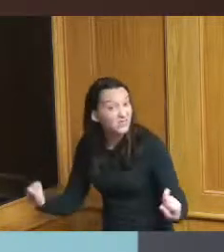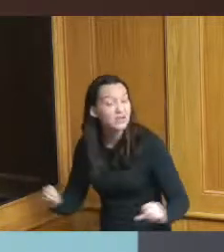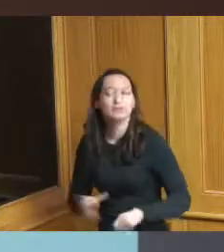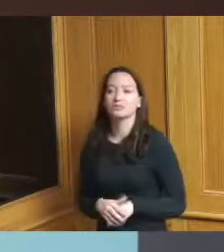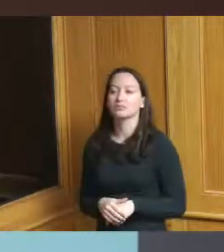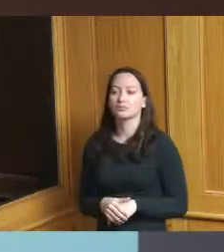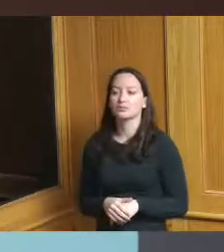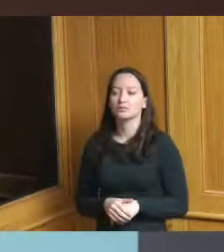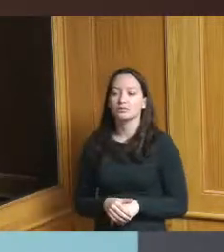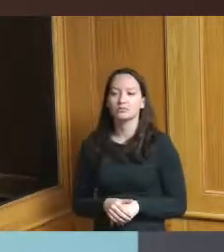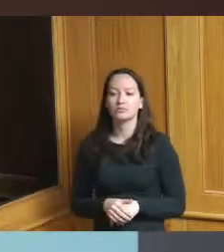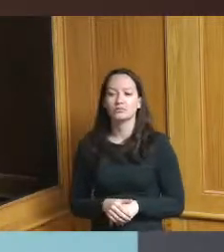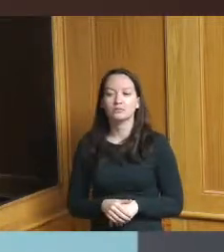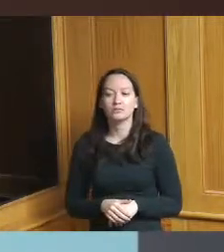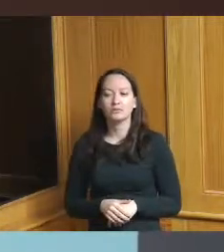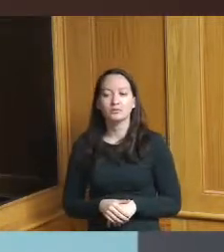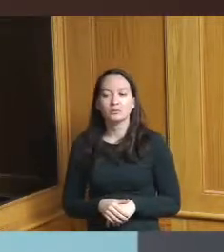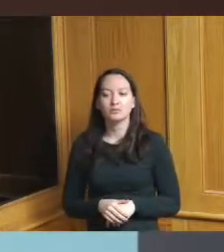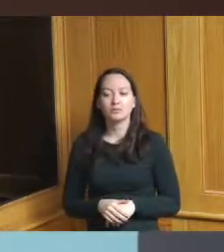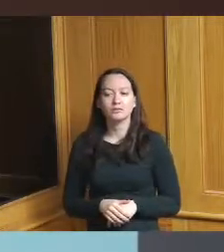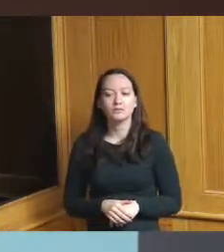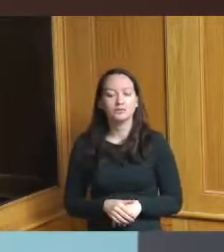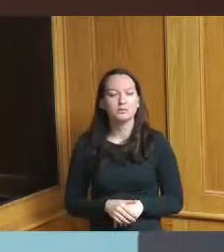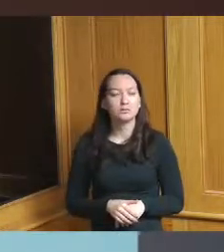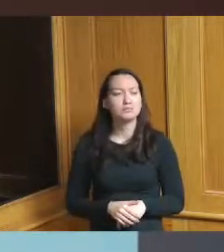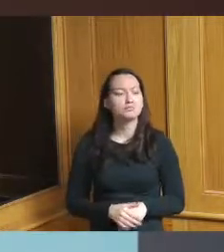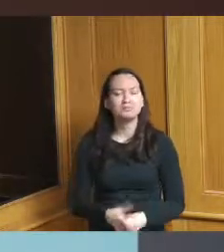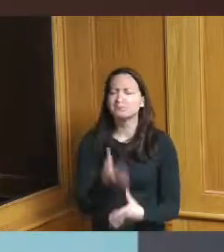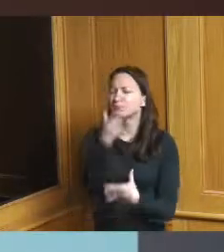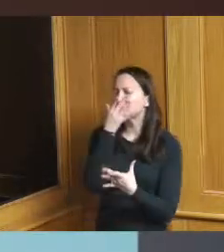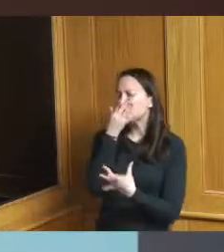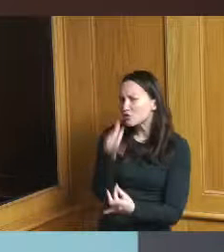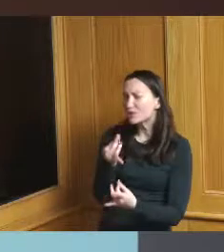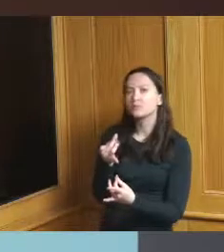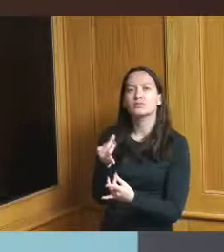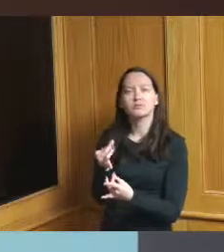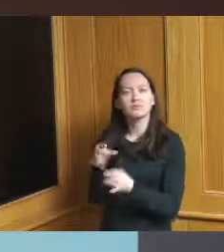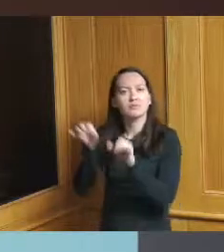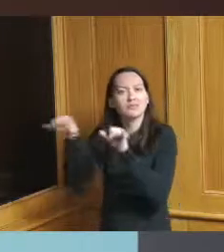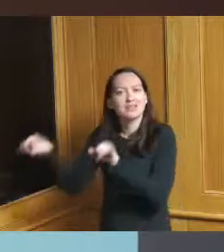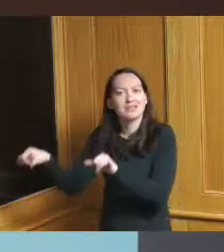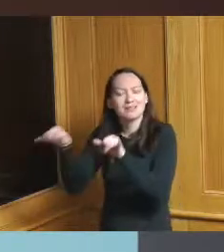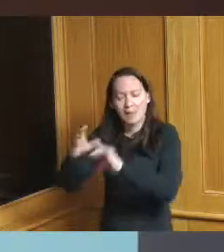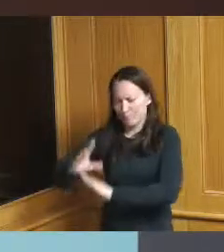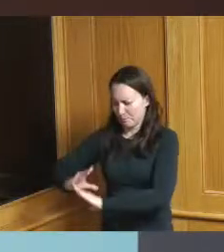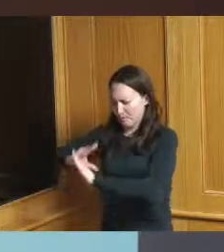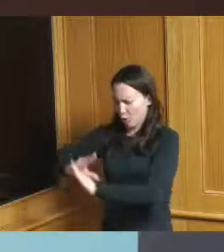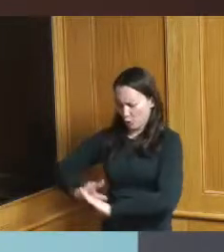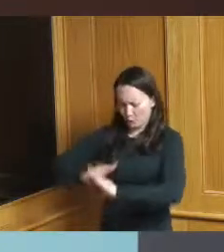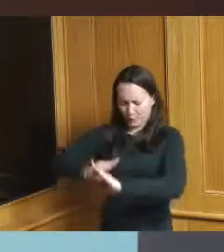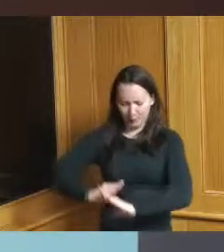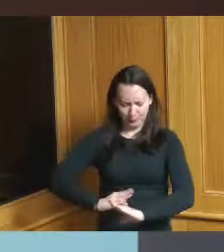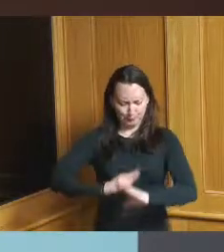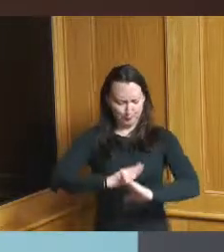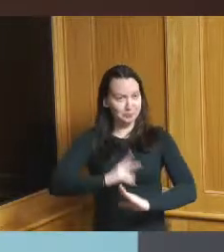so you know it's interesting so the same barriers that we've we found in December when everything